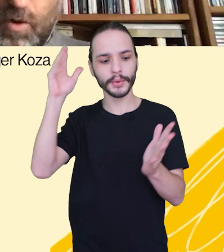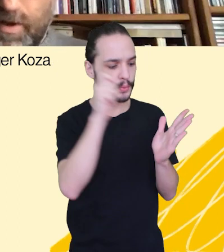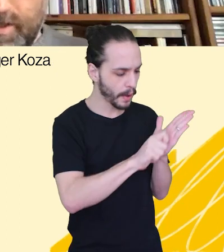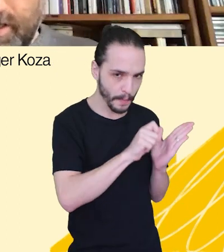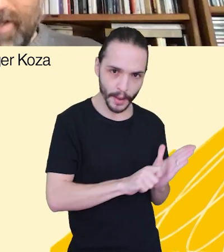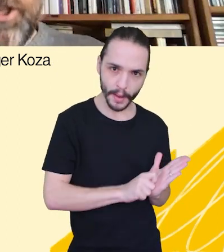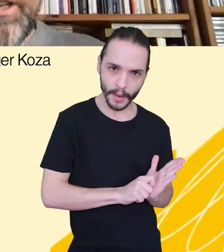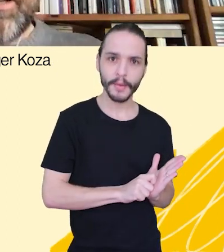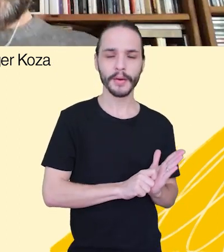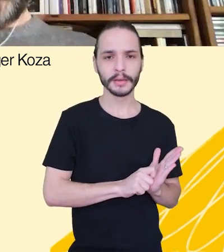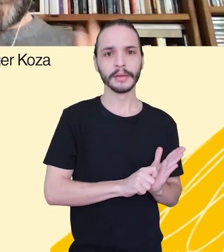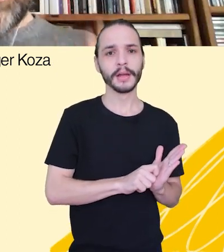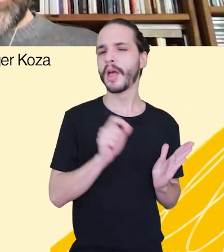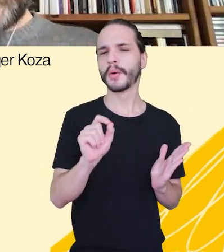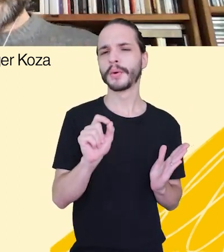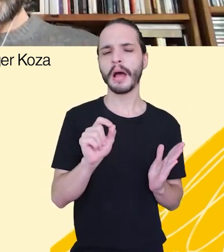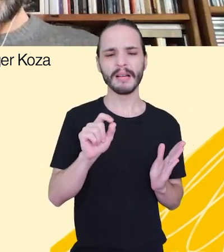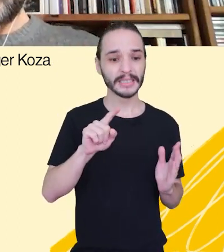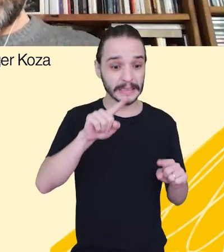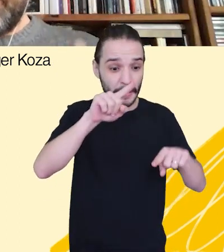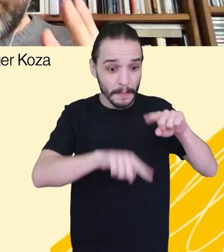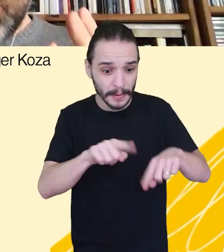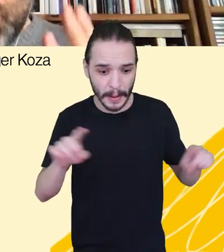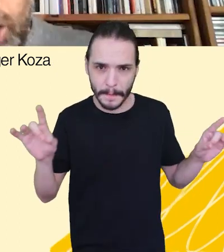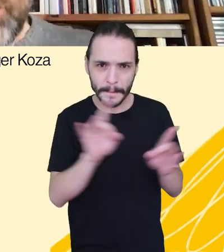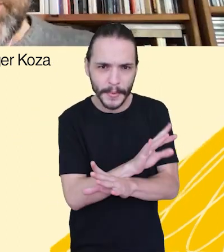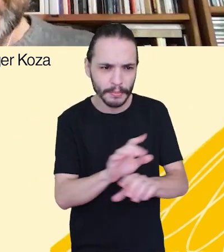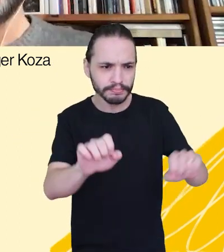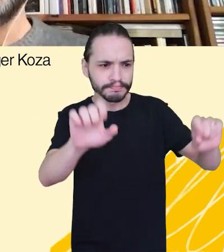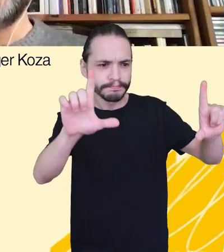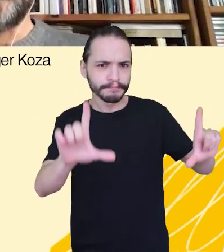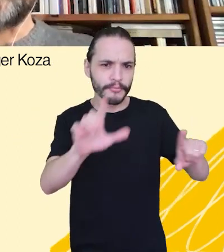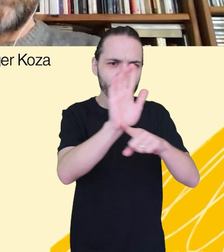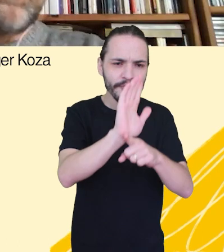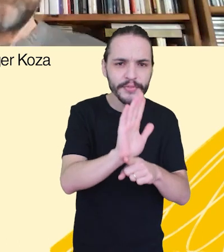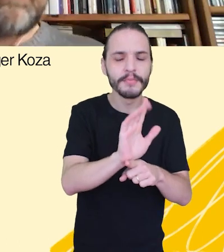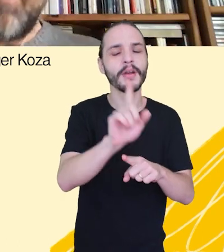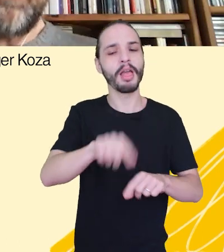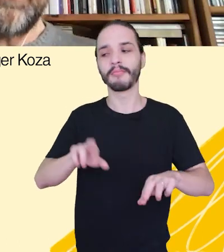toward the material in itself, which is the shot, is a different moment.